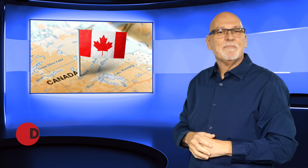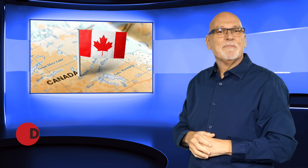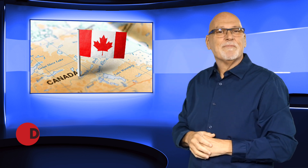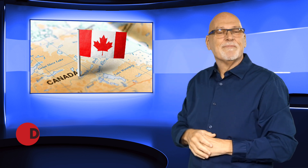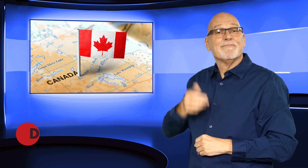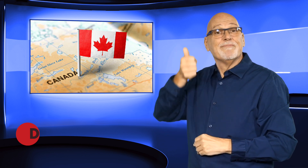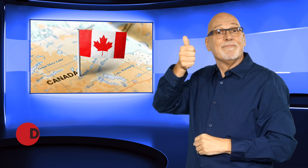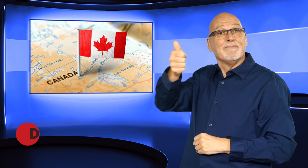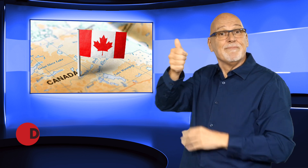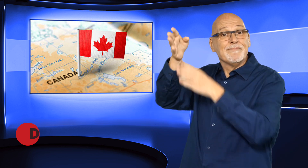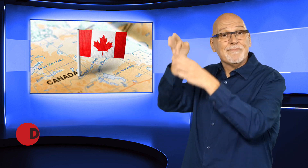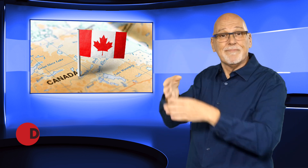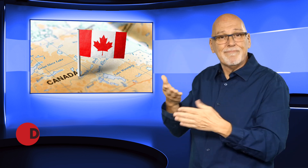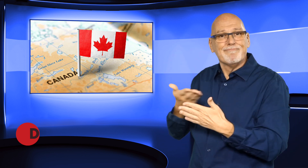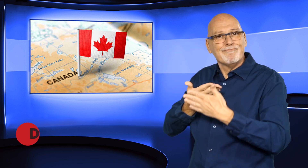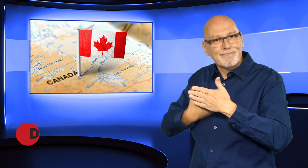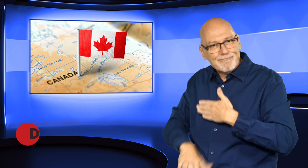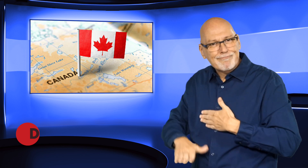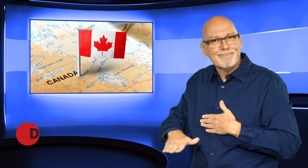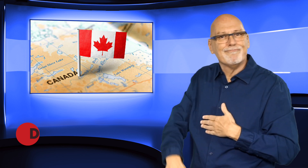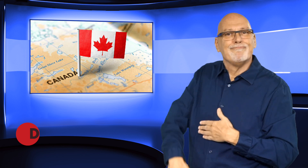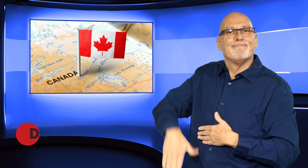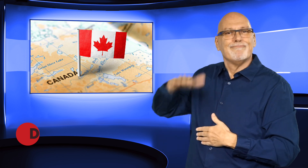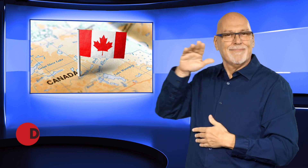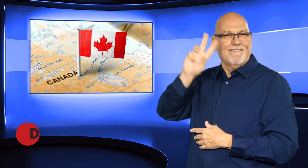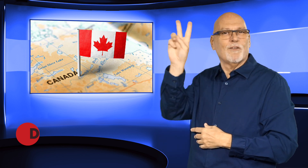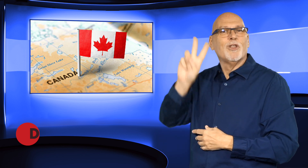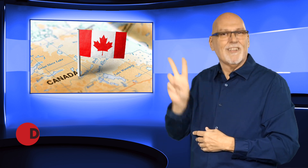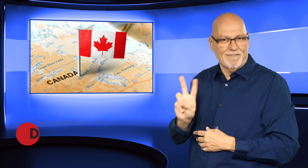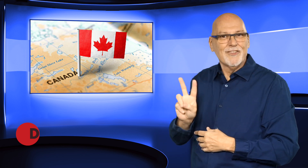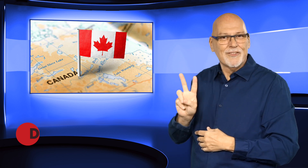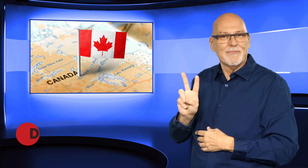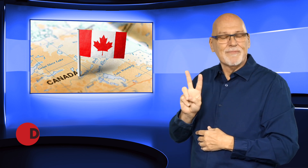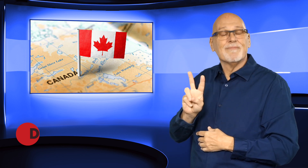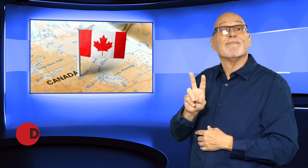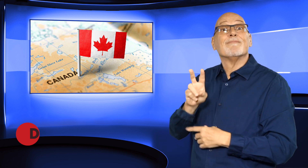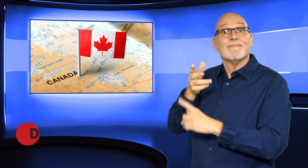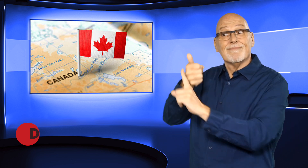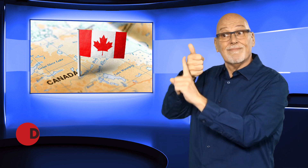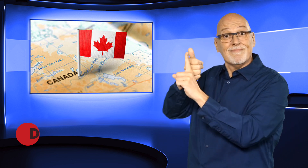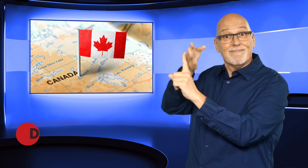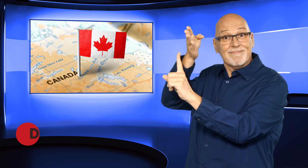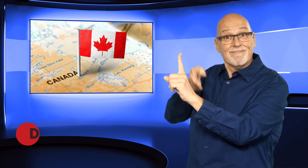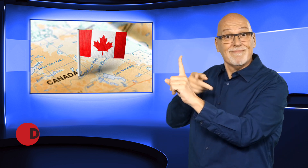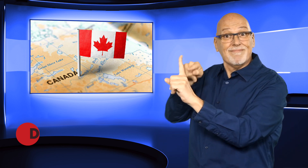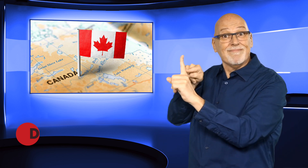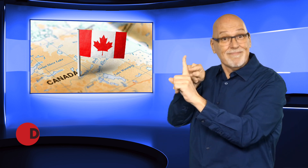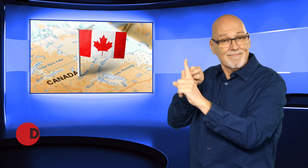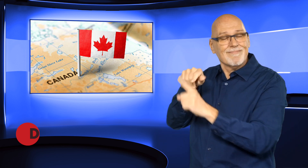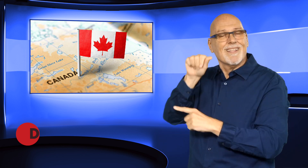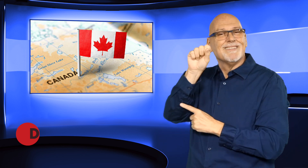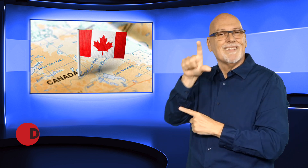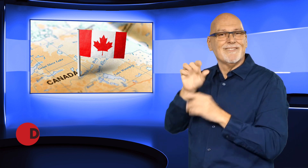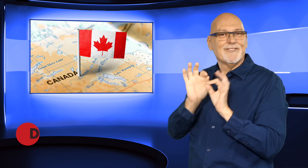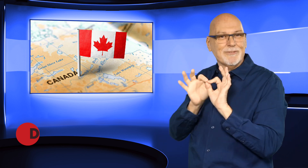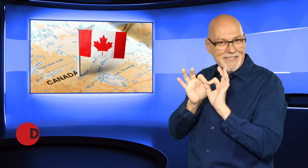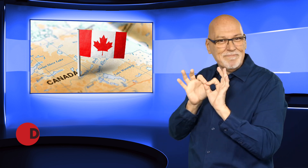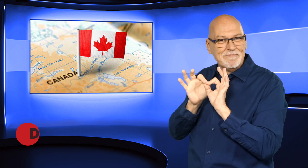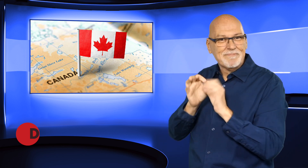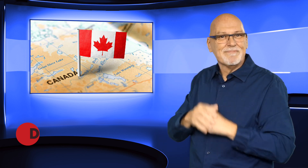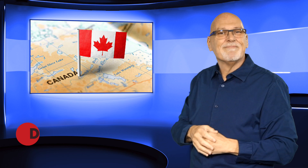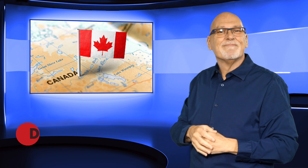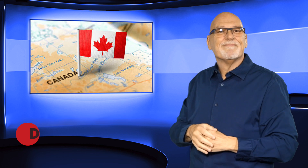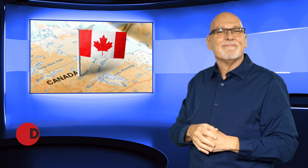Born and raised in Vancouver, Brooke is an ASL interpreter.